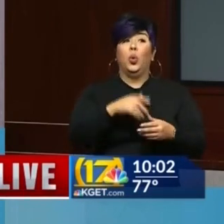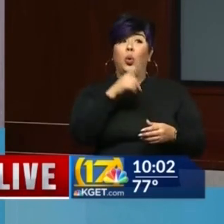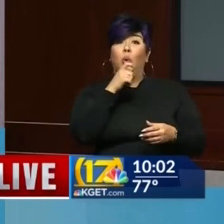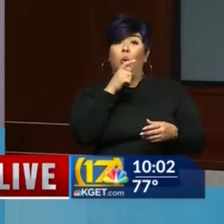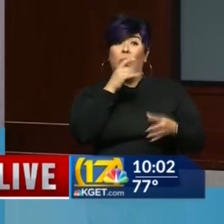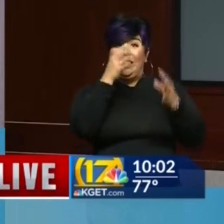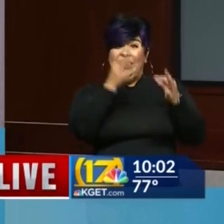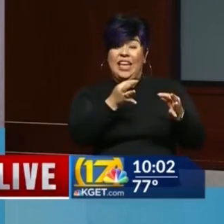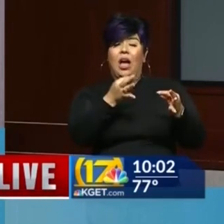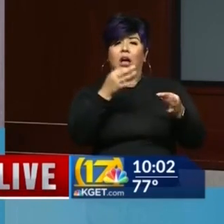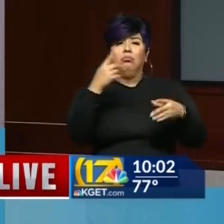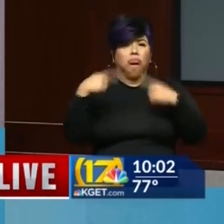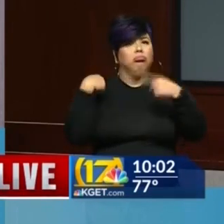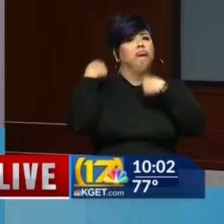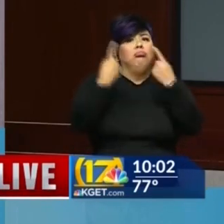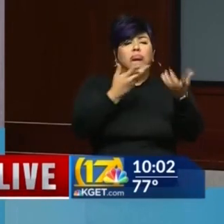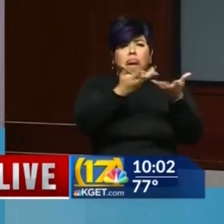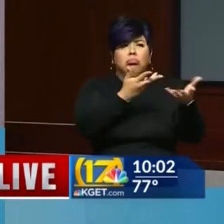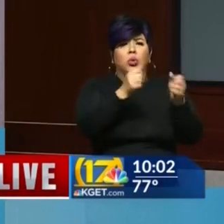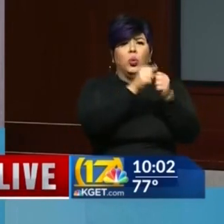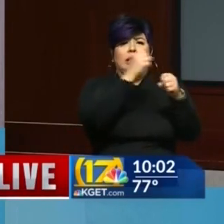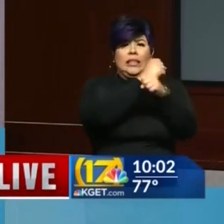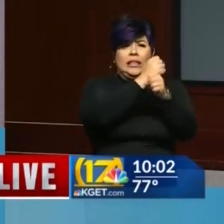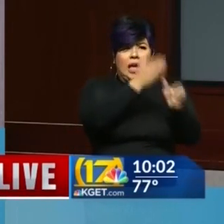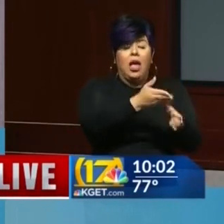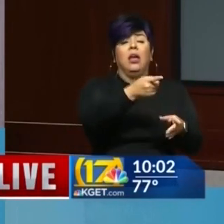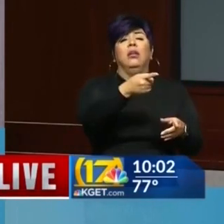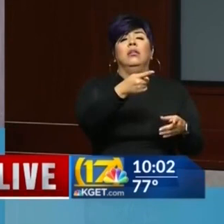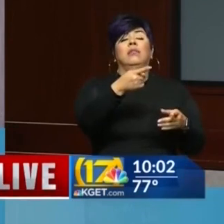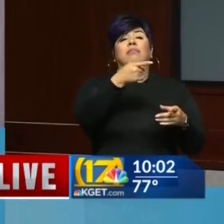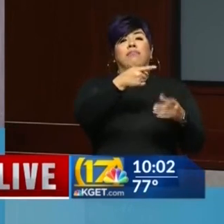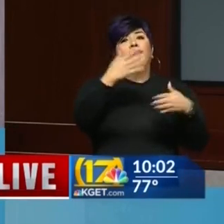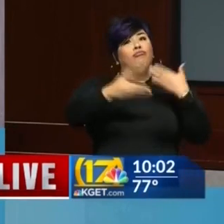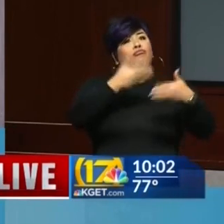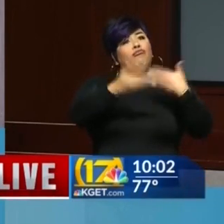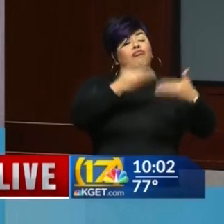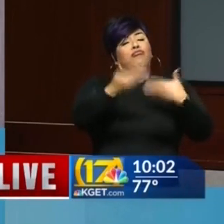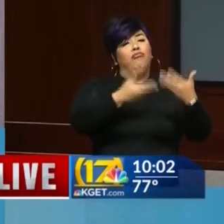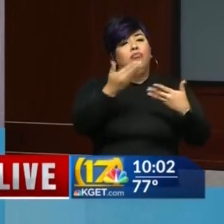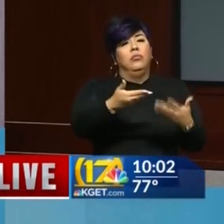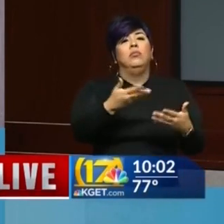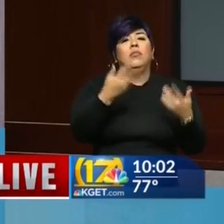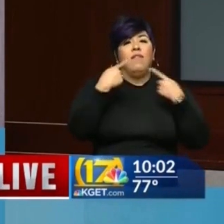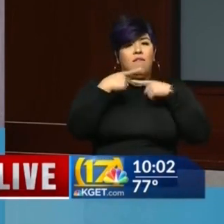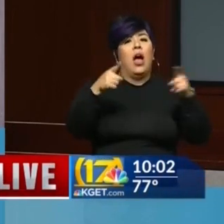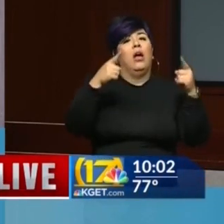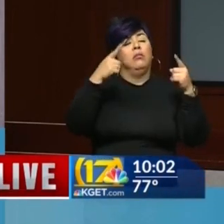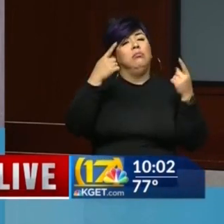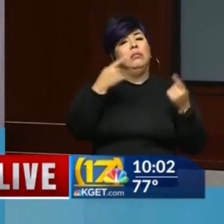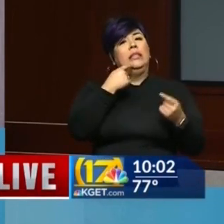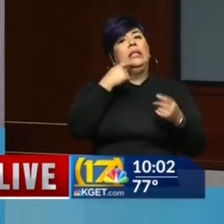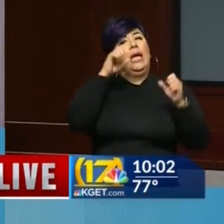ENSURING THE PRIVACY OF DECEASED INDIVIDUALS AND THEIR FAMILIES REPROTECTED.